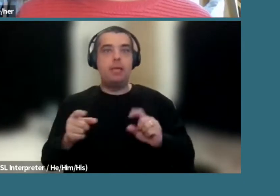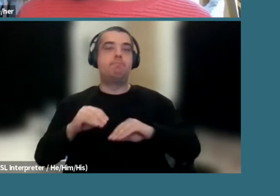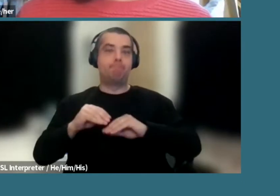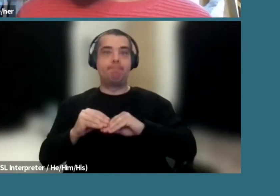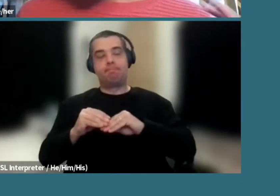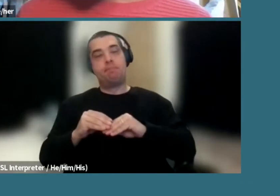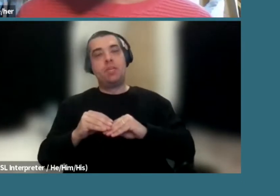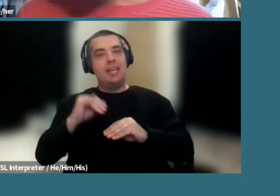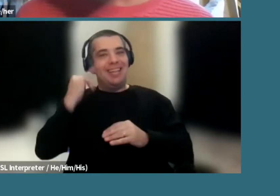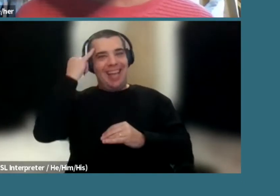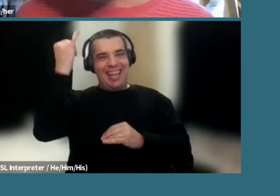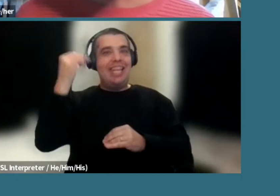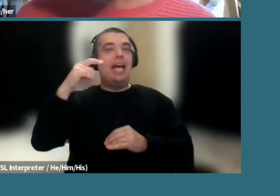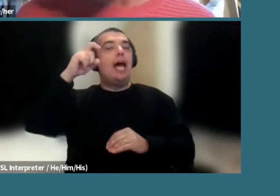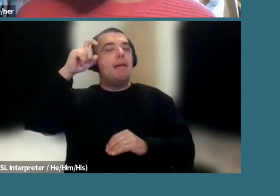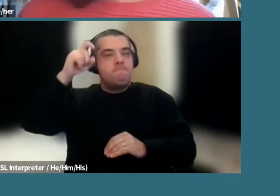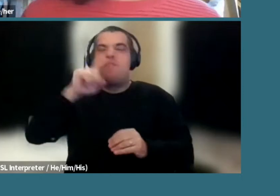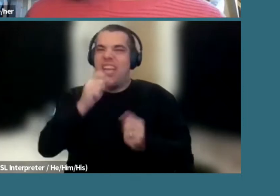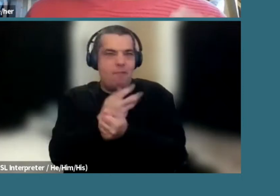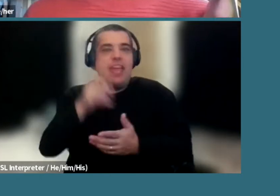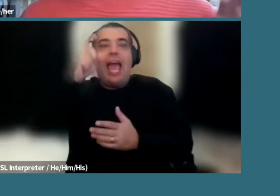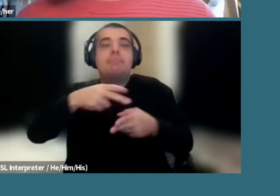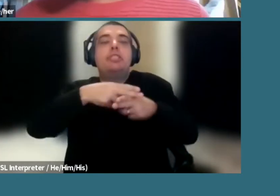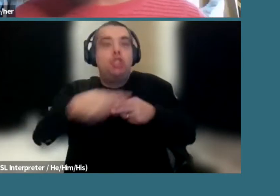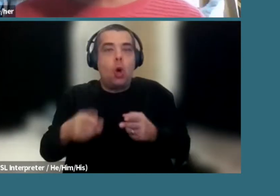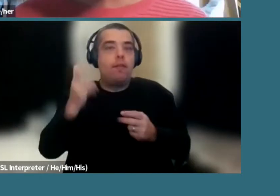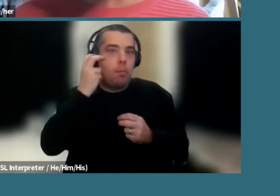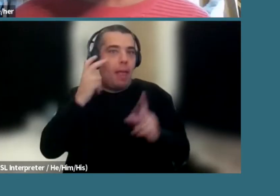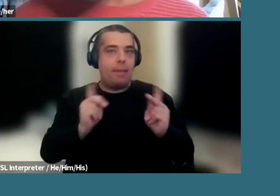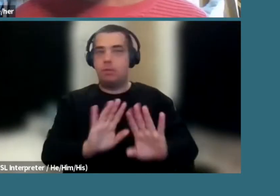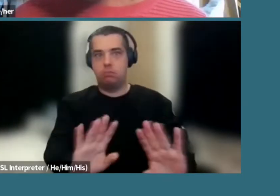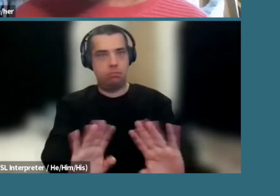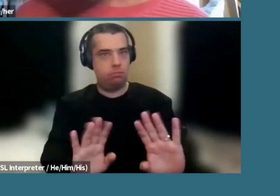idea that things have to be short for blind people. And it's like, whoa, okay, we have so much more technology,